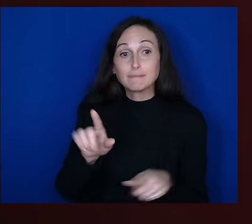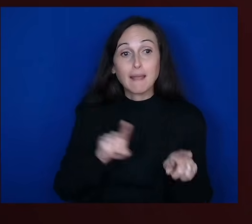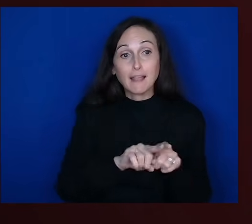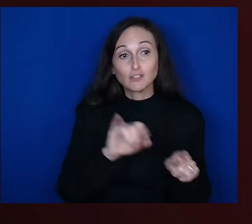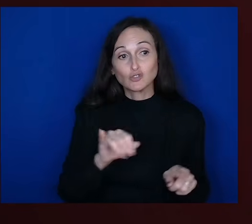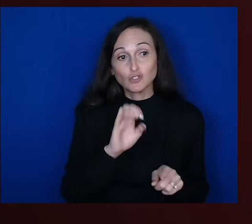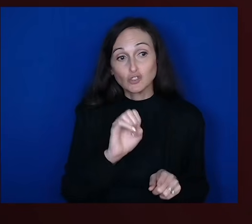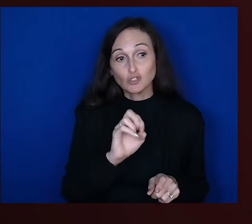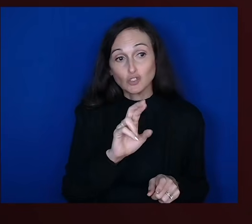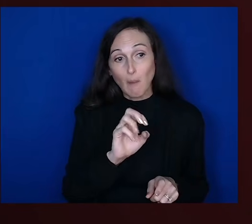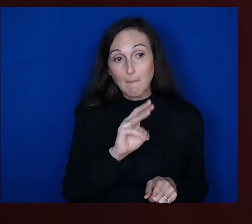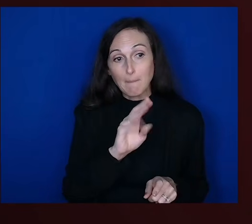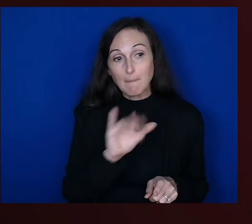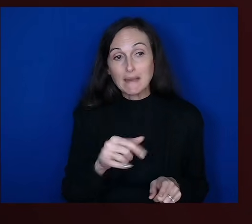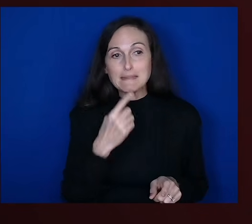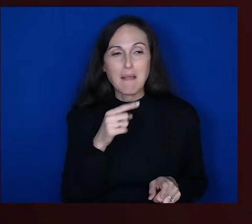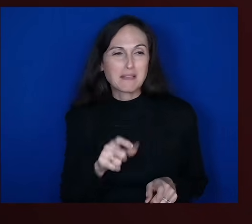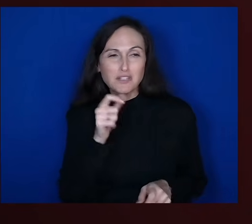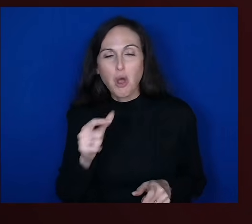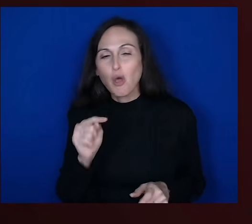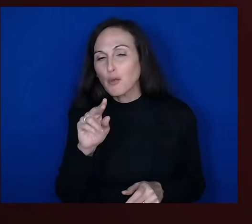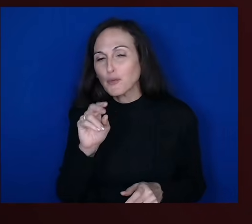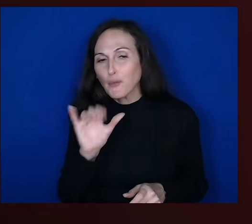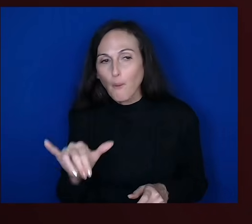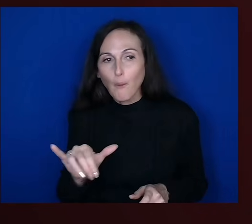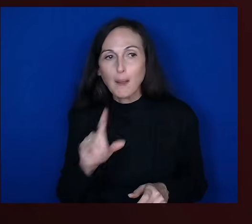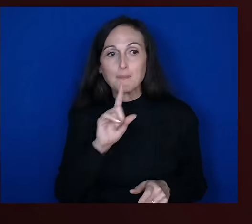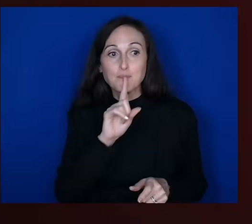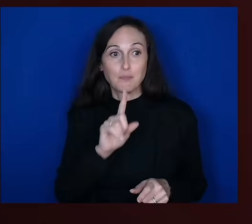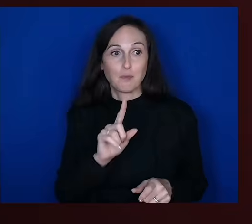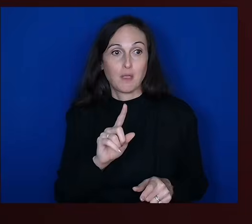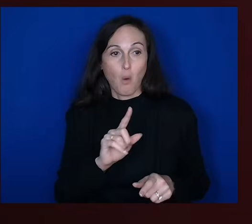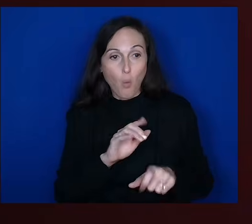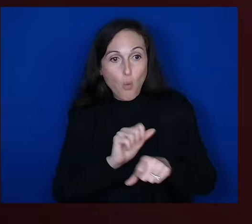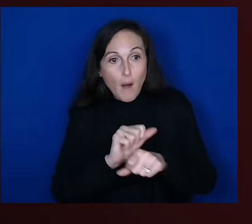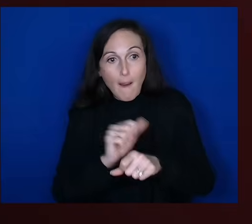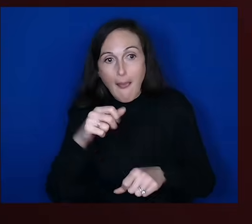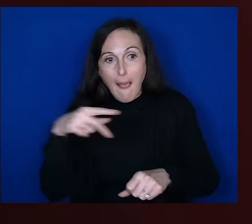this is an actual working app that does some neat stuff. So, I'm going to go over here,